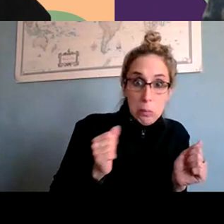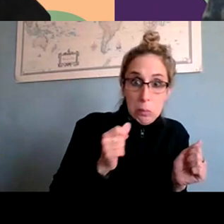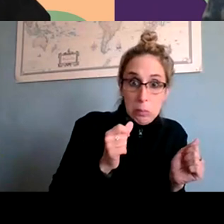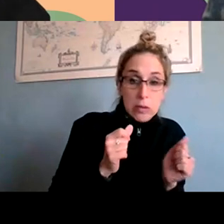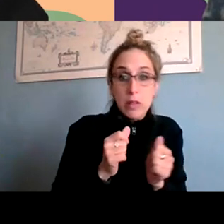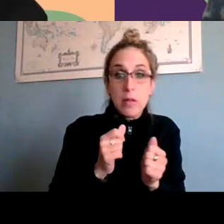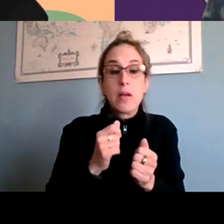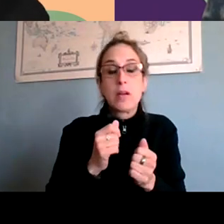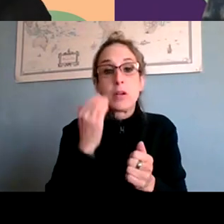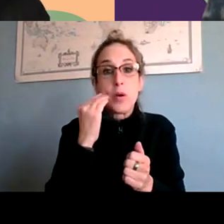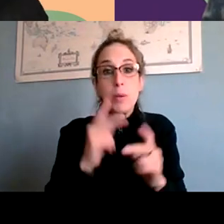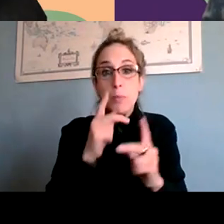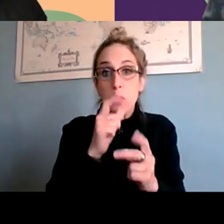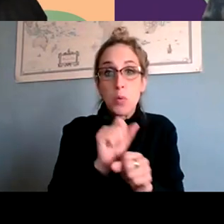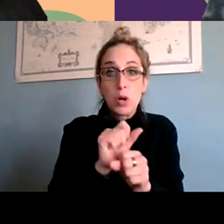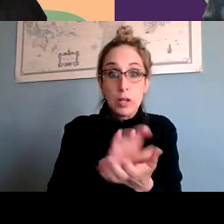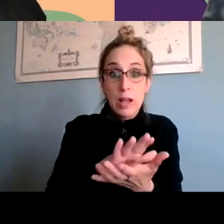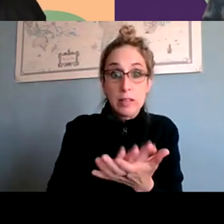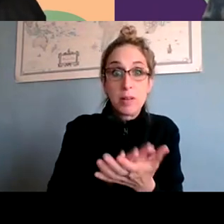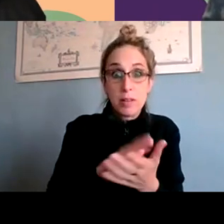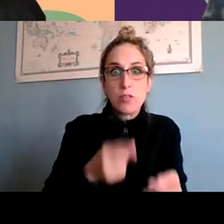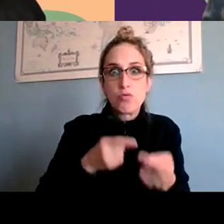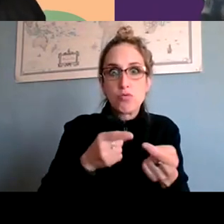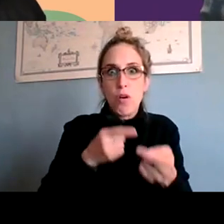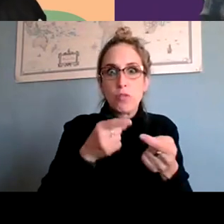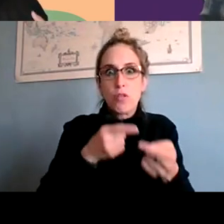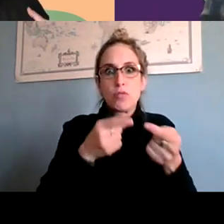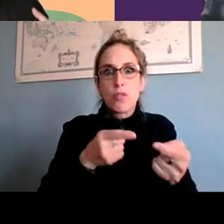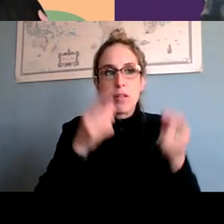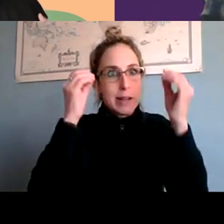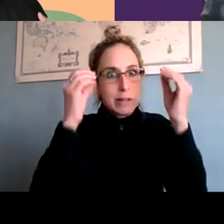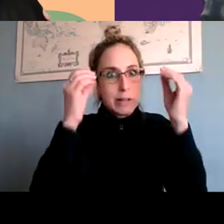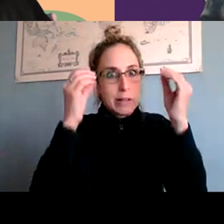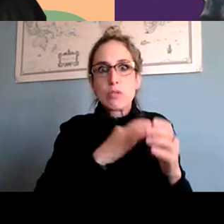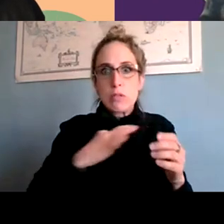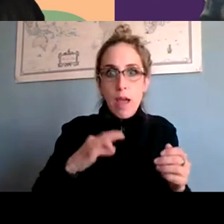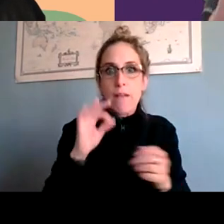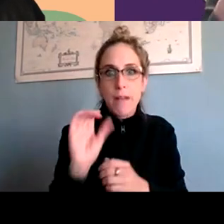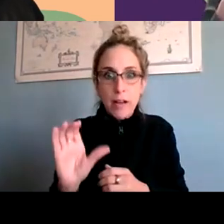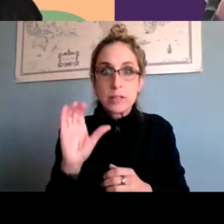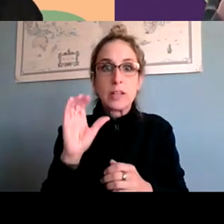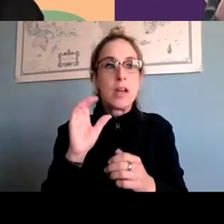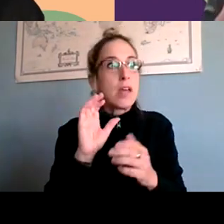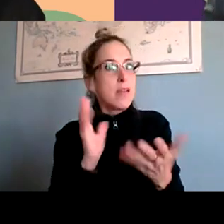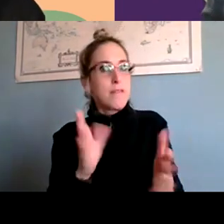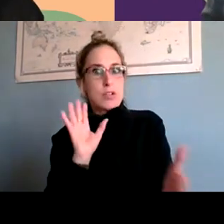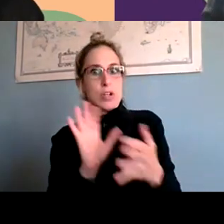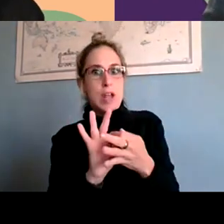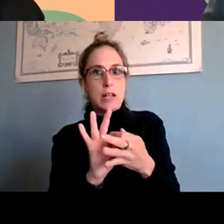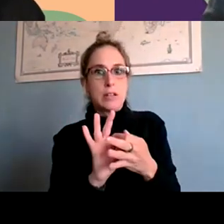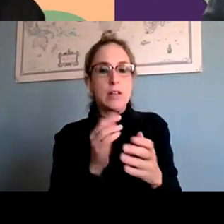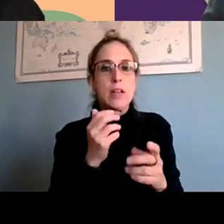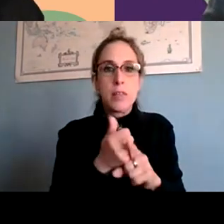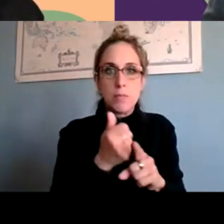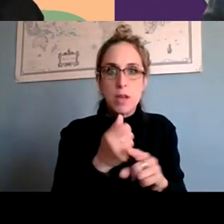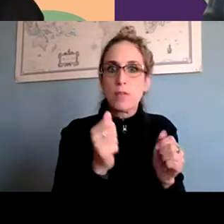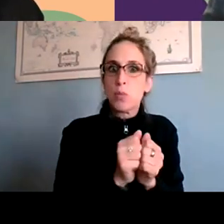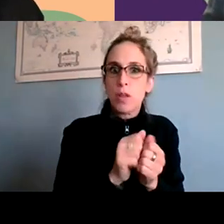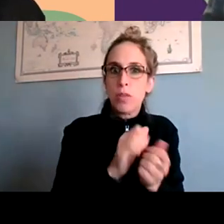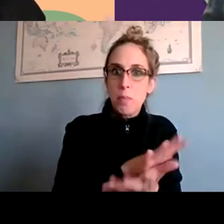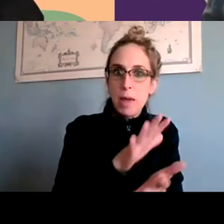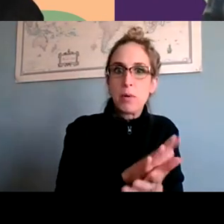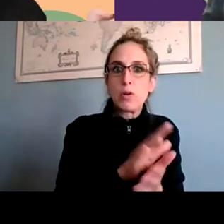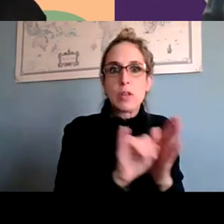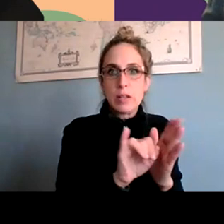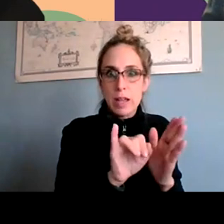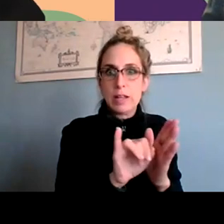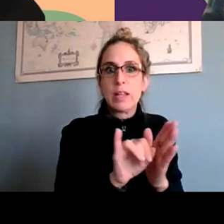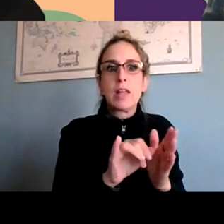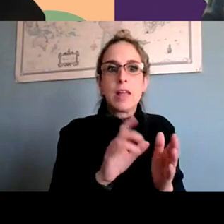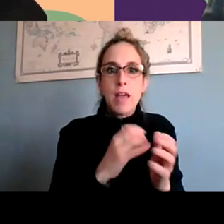Kyle Livie (he/him/his): Because that especially I think for some academics, who feel like who actually have connected themselves and their identity with those papers in a way that it's The thing that they hold on to and so.